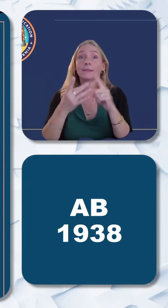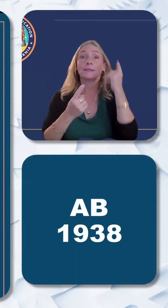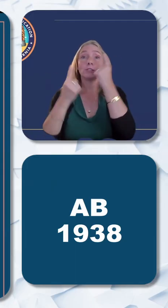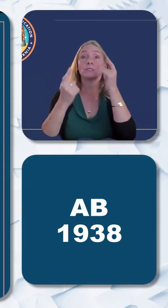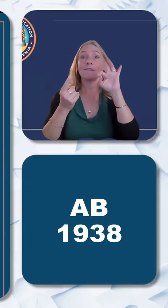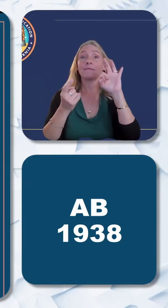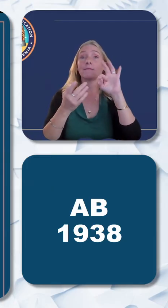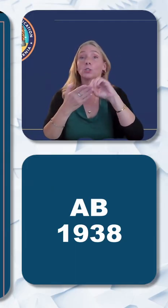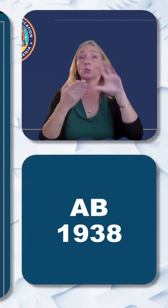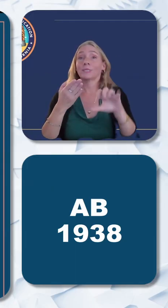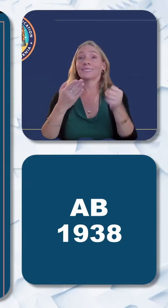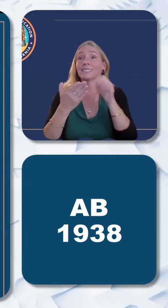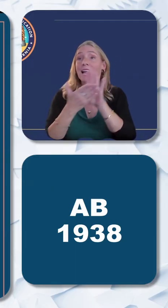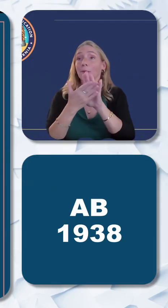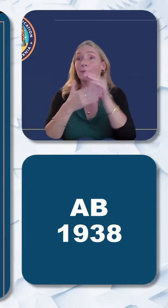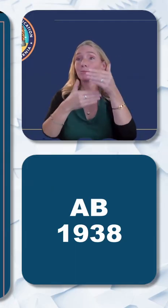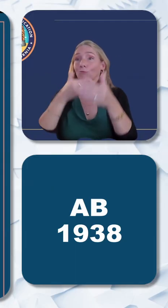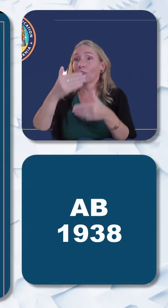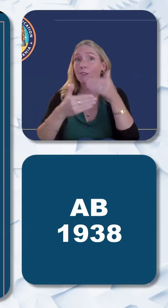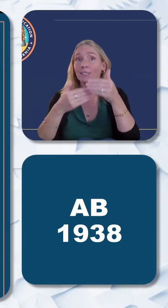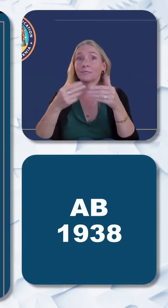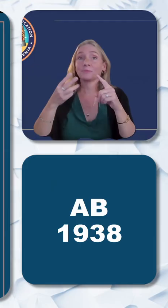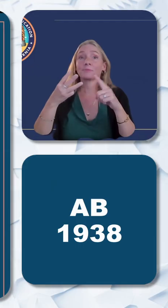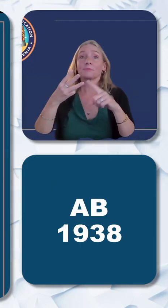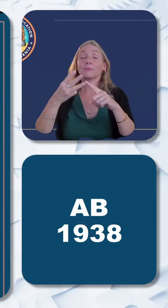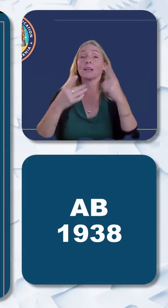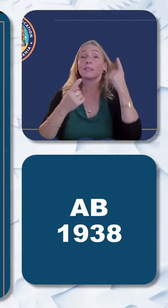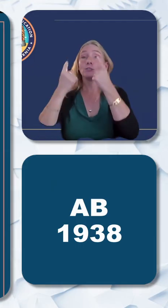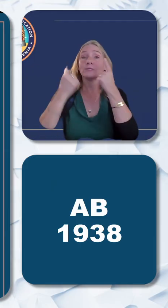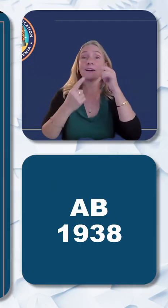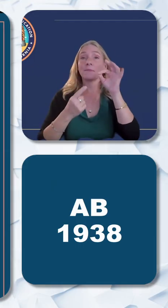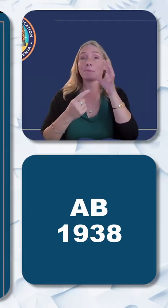A) Consideration of the pupil's language development. B) Consideration of the pupil's